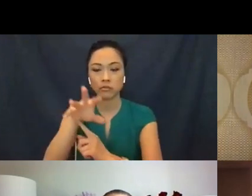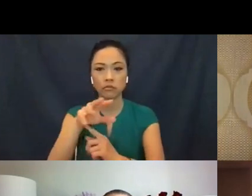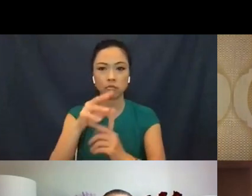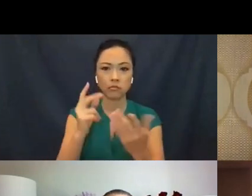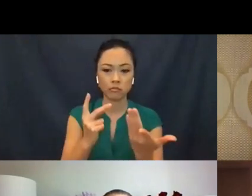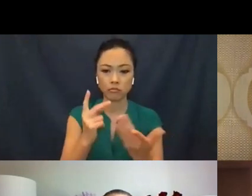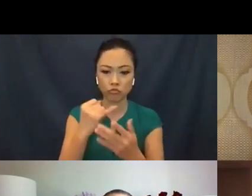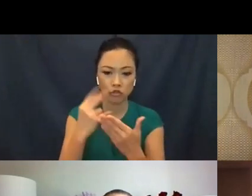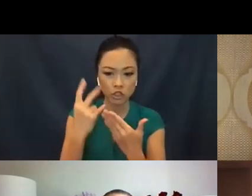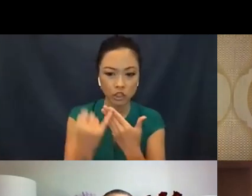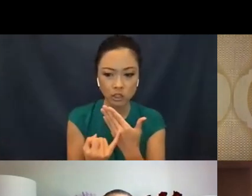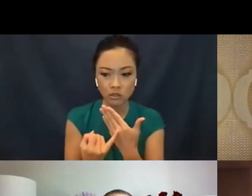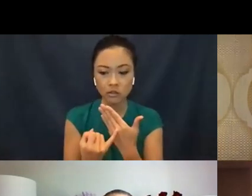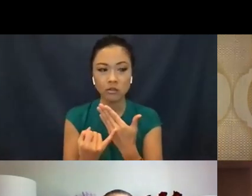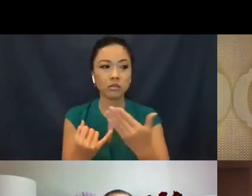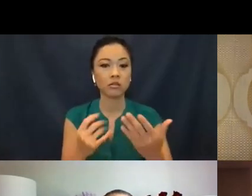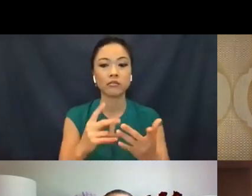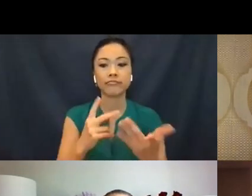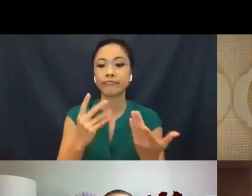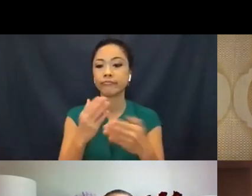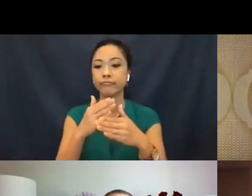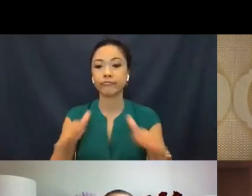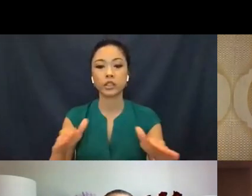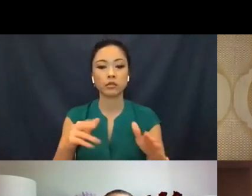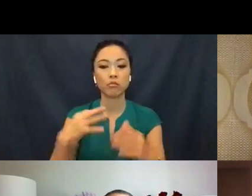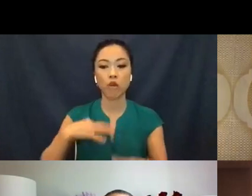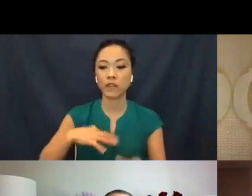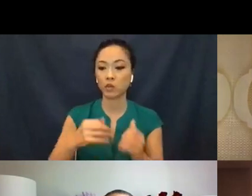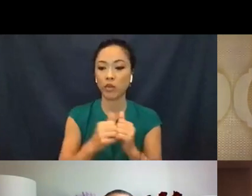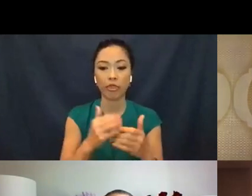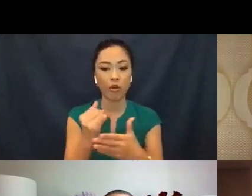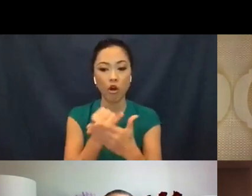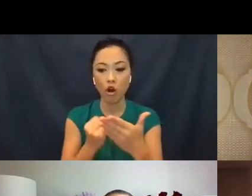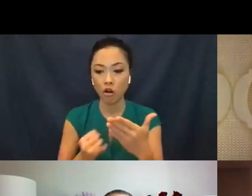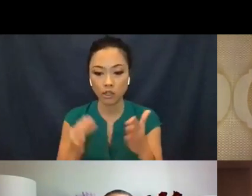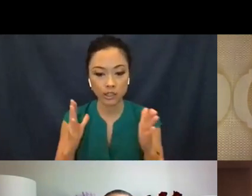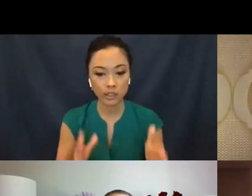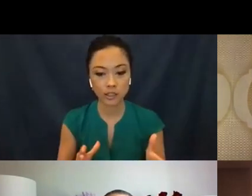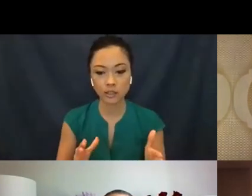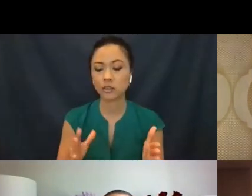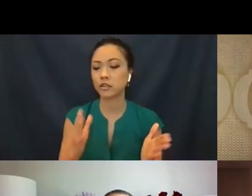split profits with artists. I think until right lane currently 105 universities that